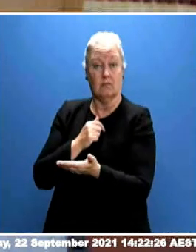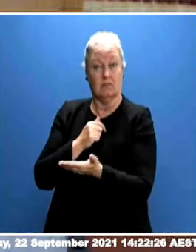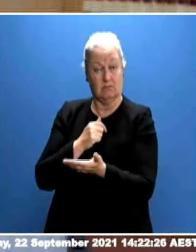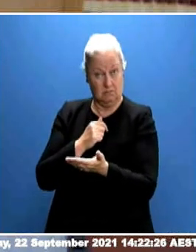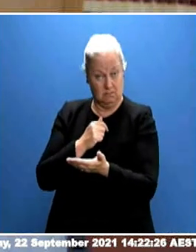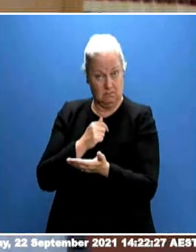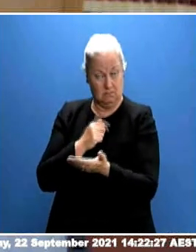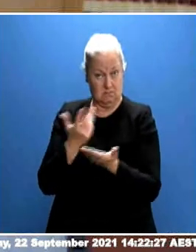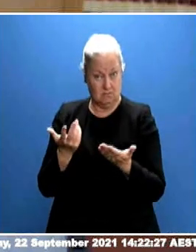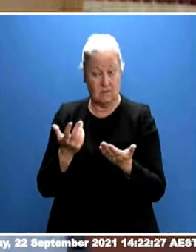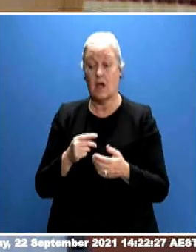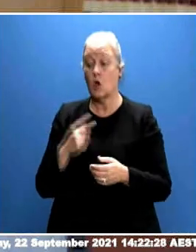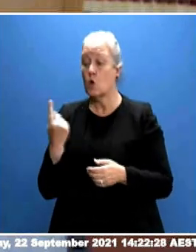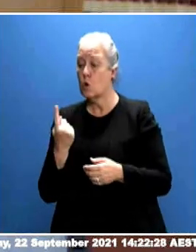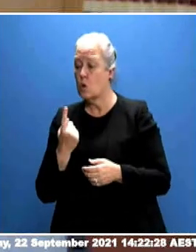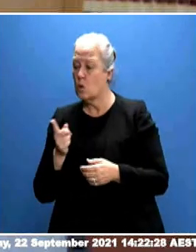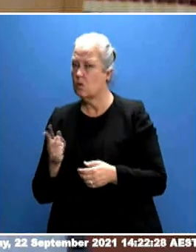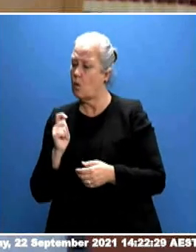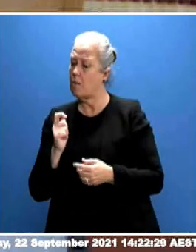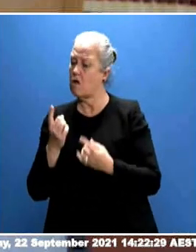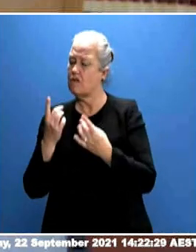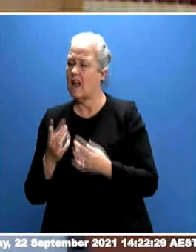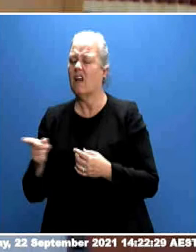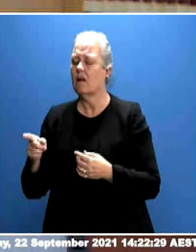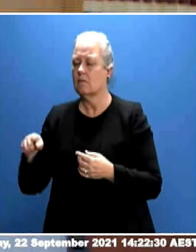be urgently moved out into a residential care facility?